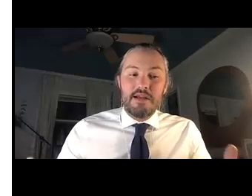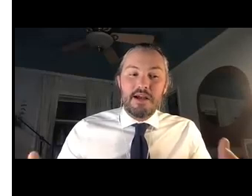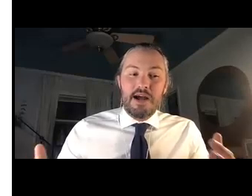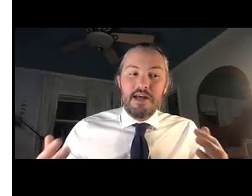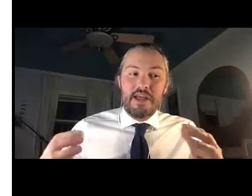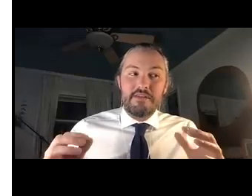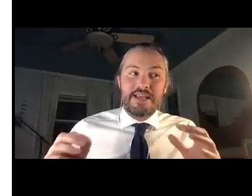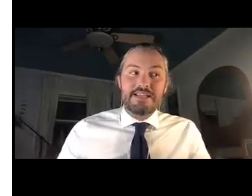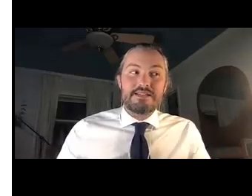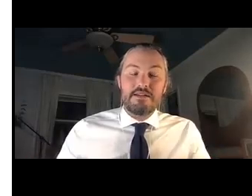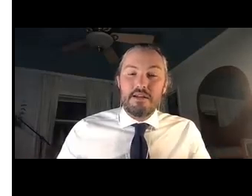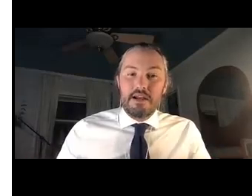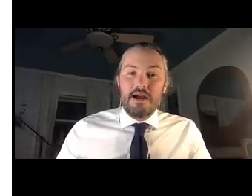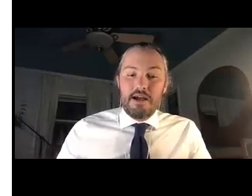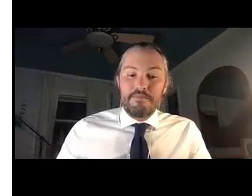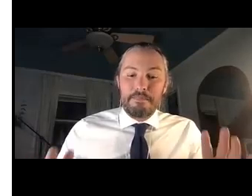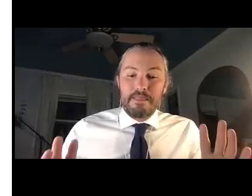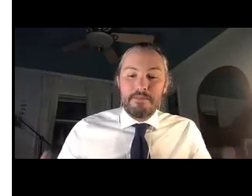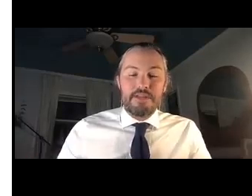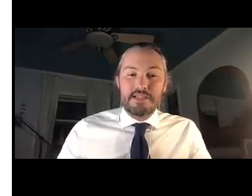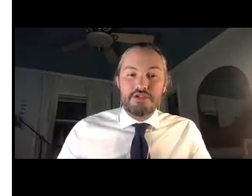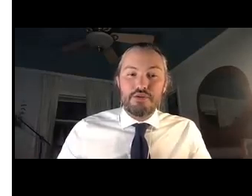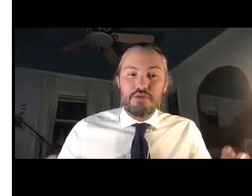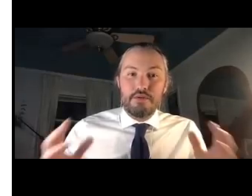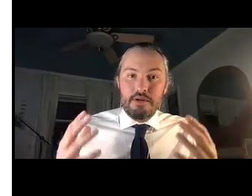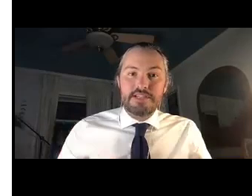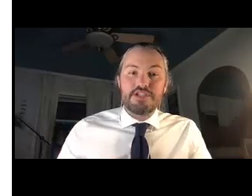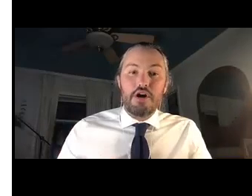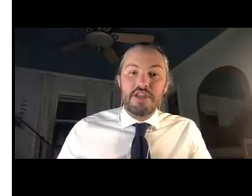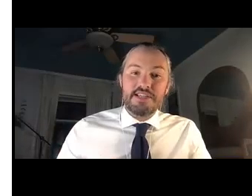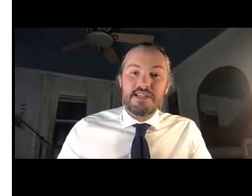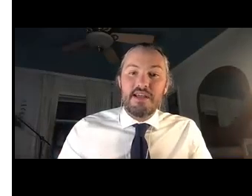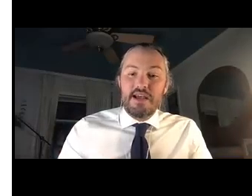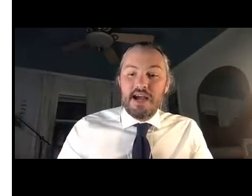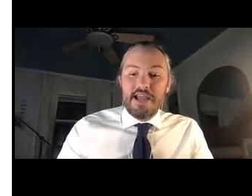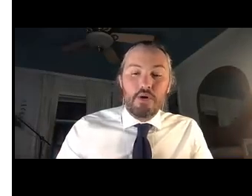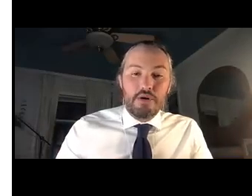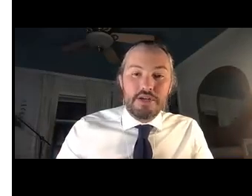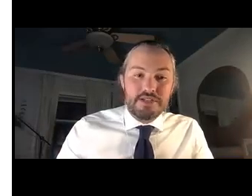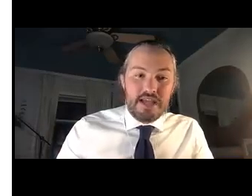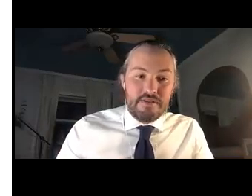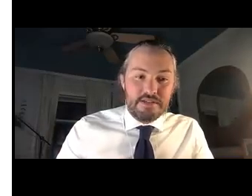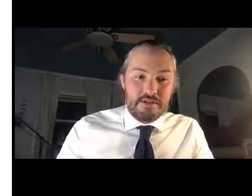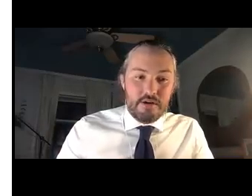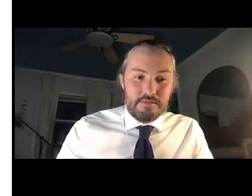uh that that gets buildings to install these uh in order to reduce that fiscal note.